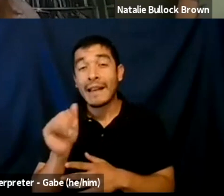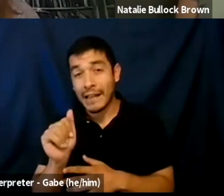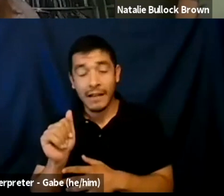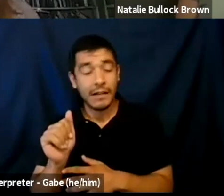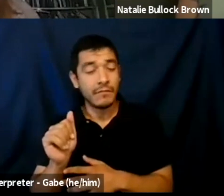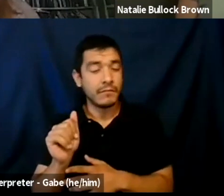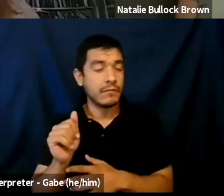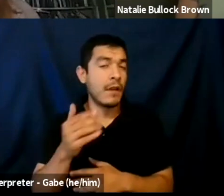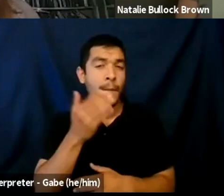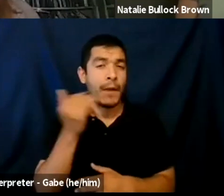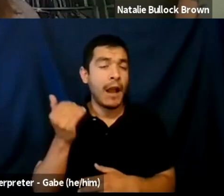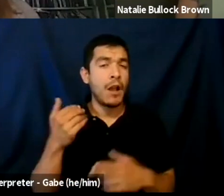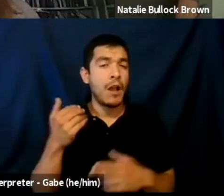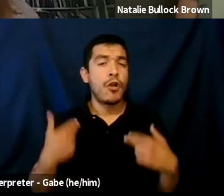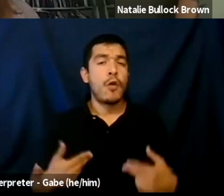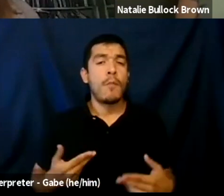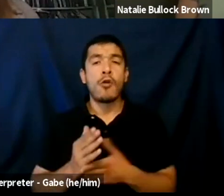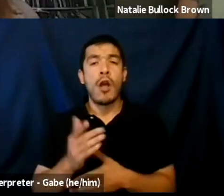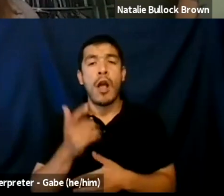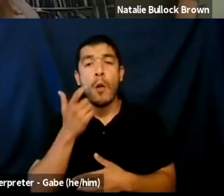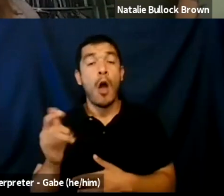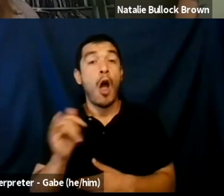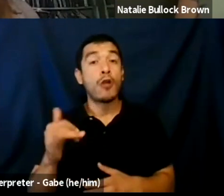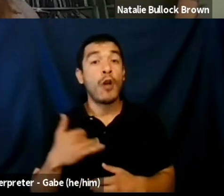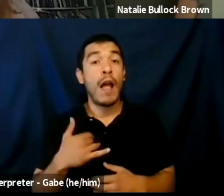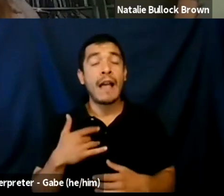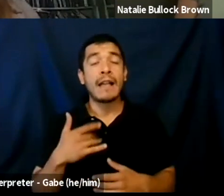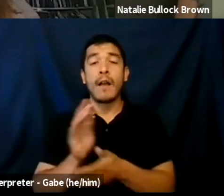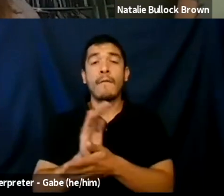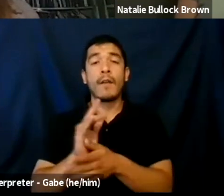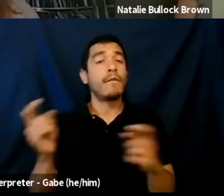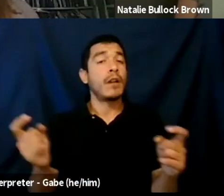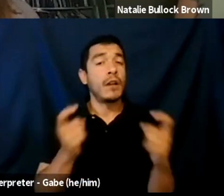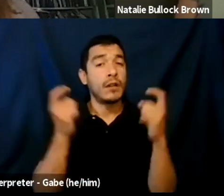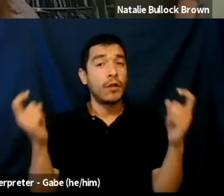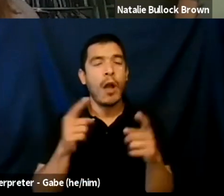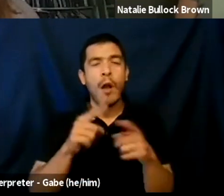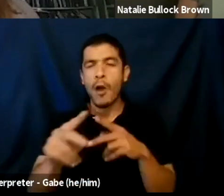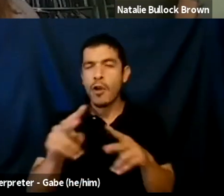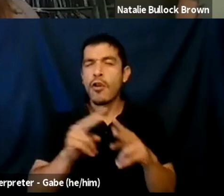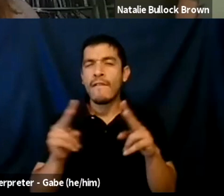because Human Rights Watch also has a film festival, but you're very aware of the ways in which media